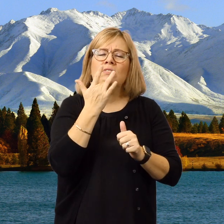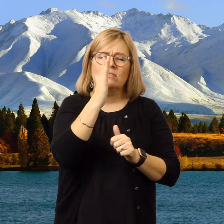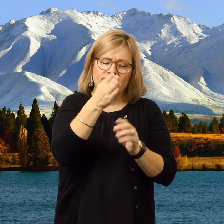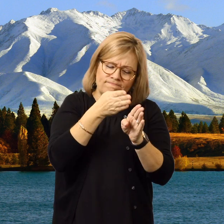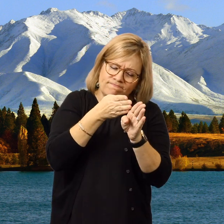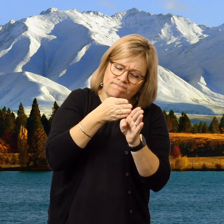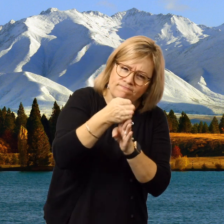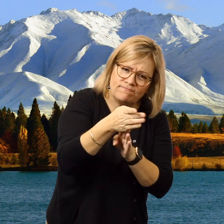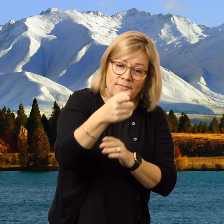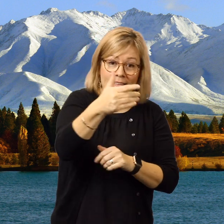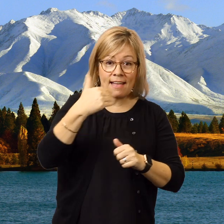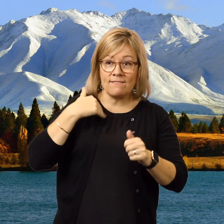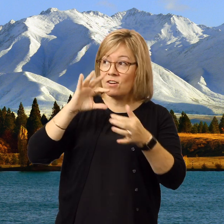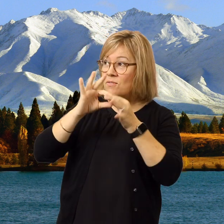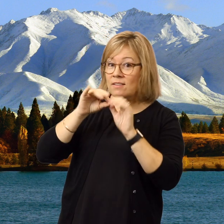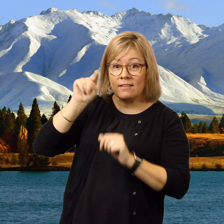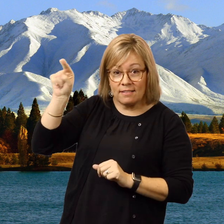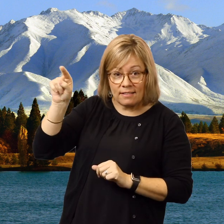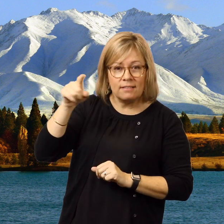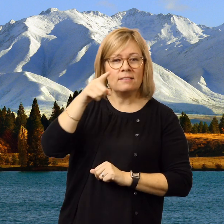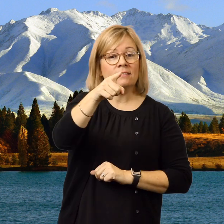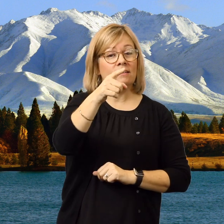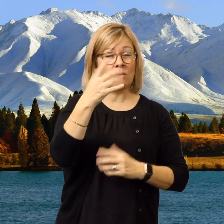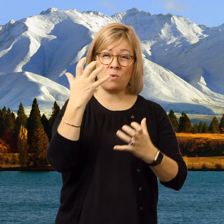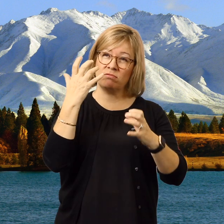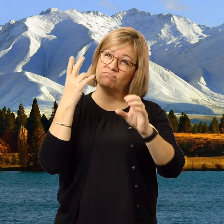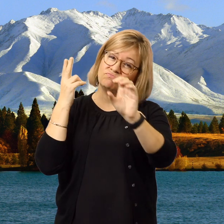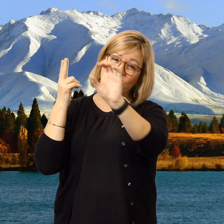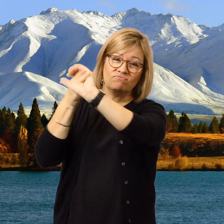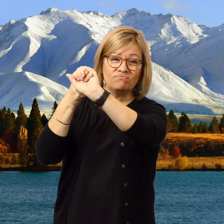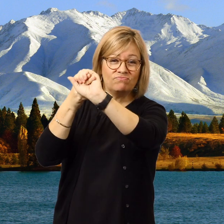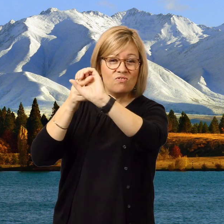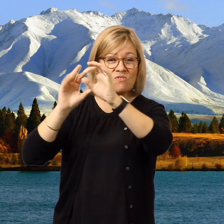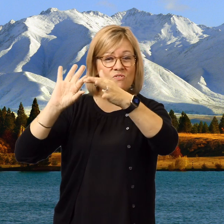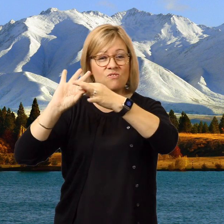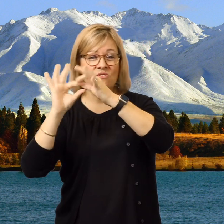your favorite sport? Do they have that in the Deaflympics, and are you